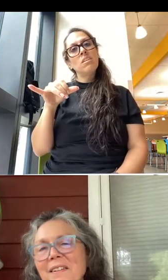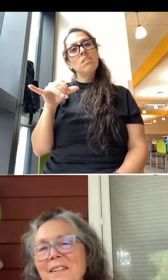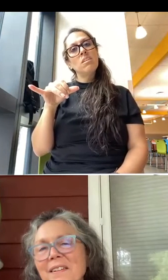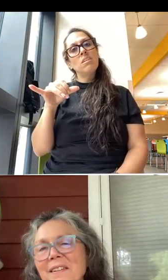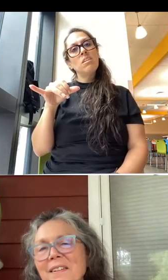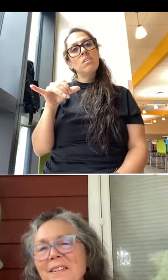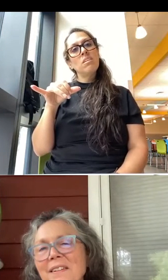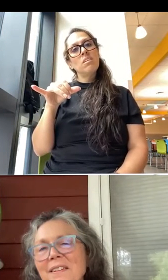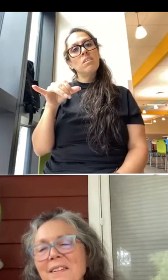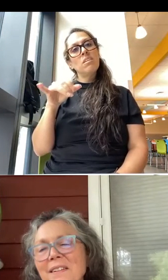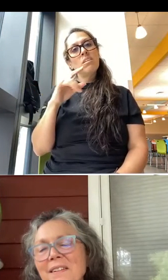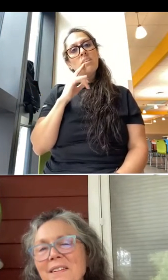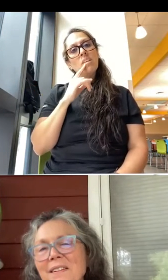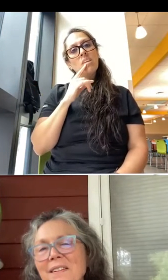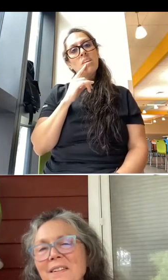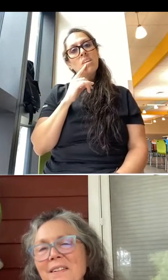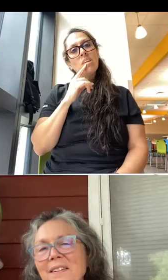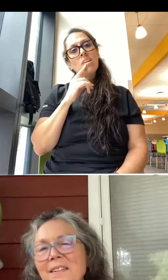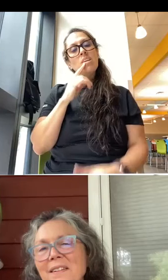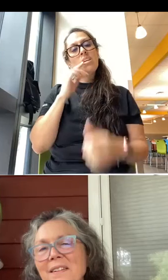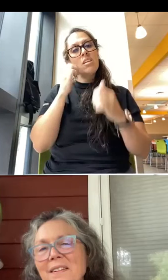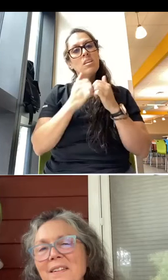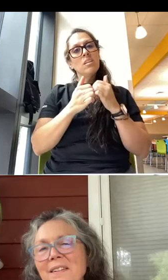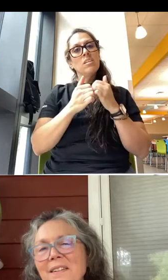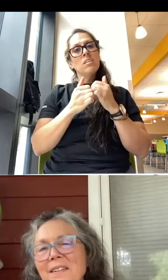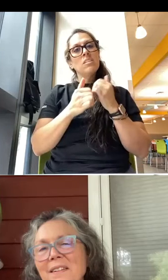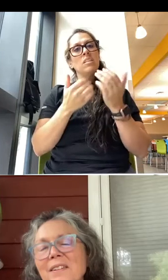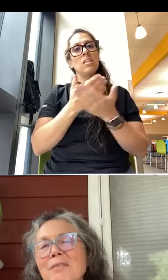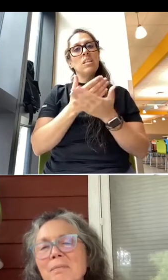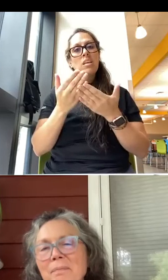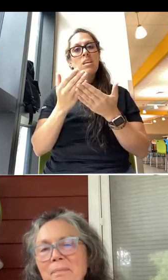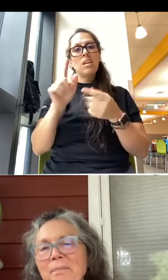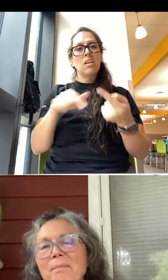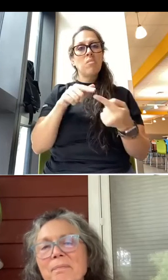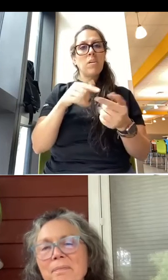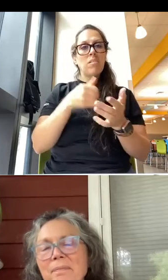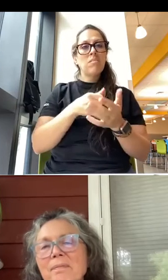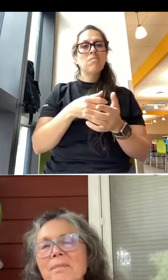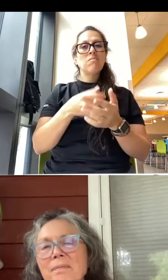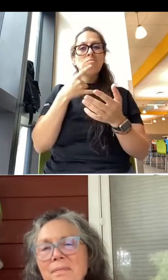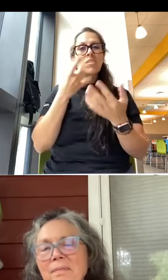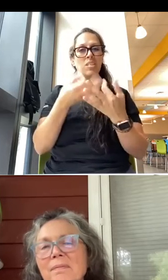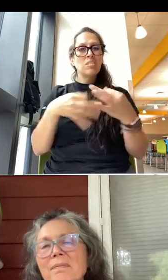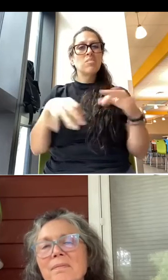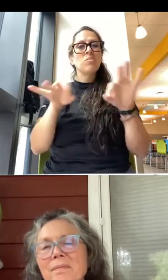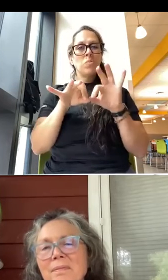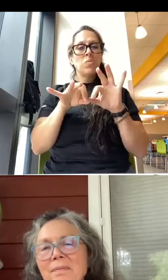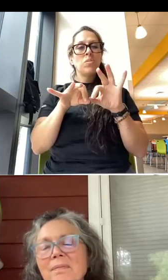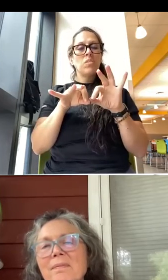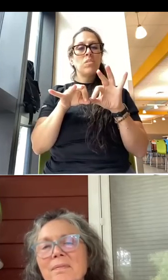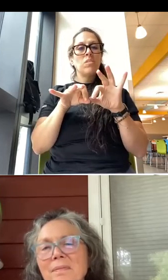there's each thing about it that's important, leads to another thing, connects back to a previous thing.